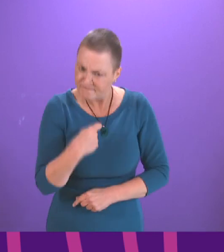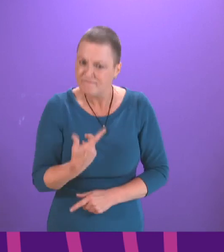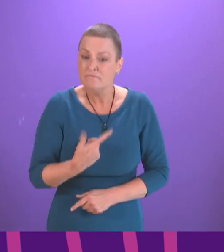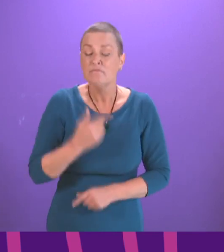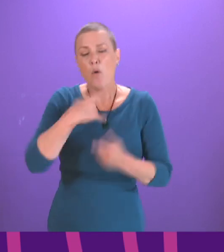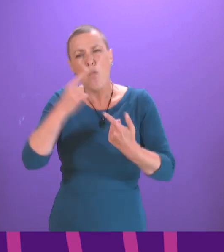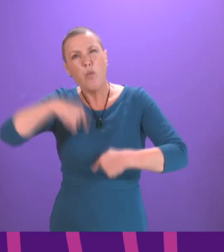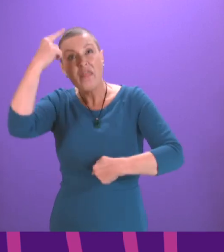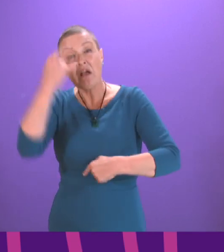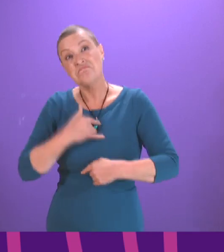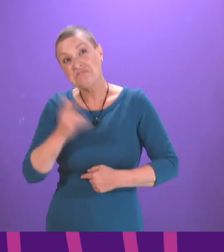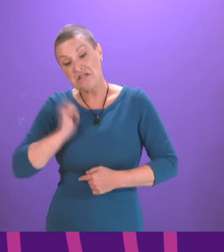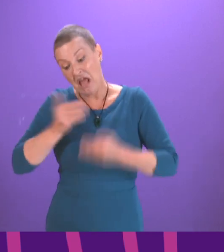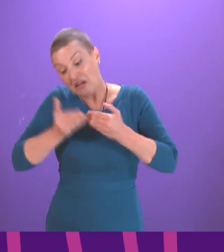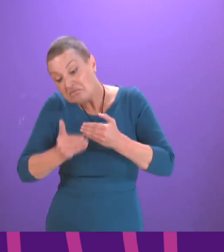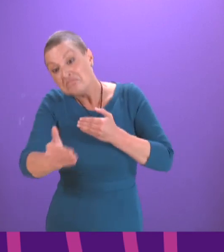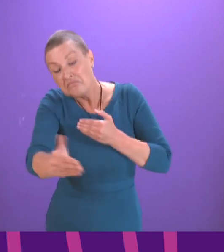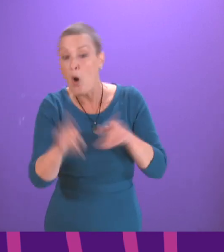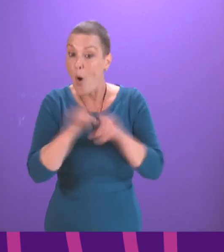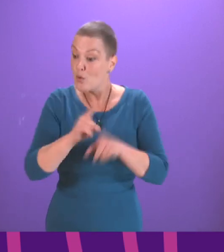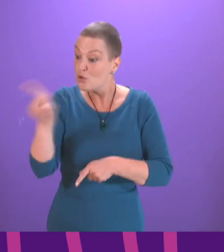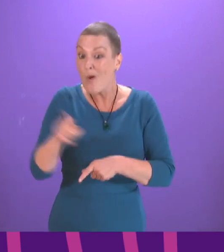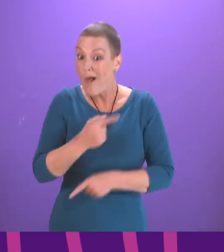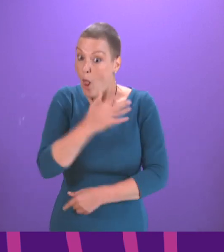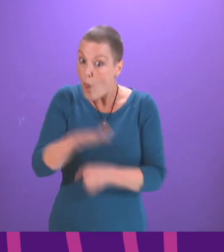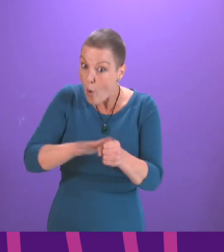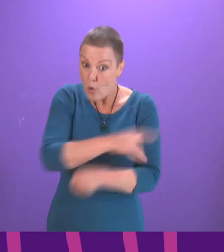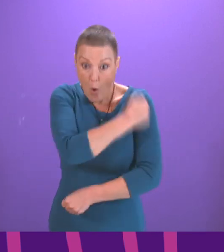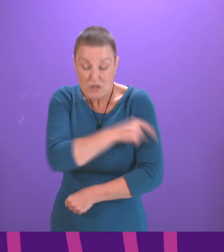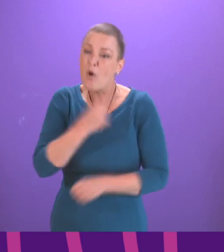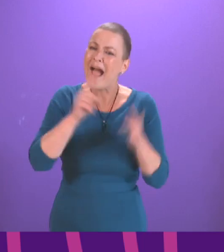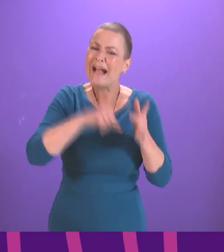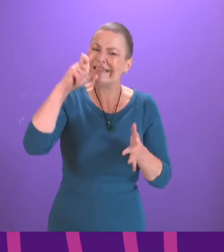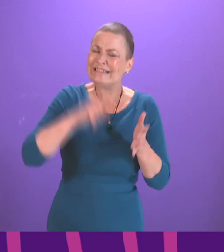in the weeks ahead; and the capacity of local hospitals and intensive care facilities.